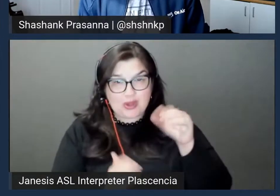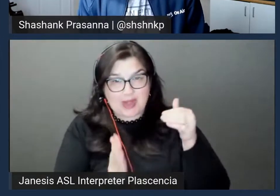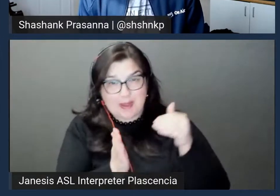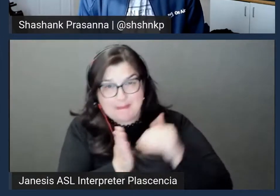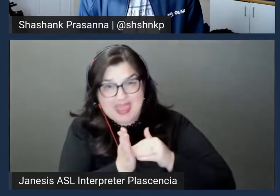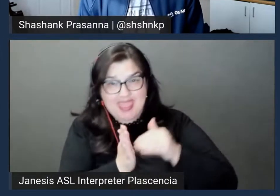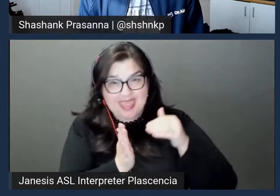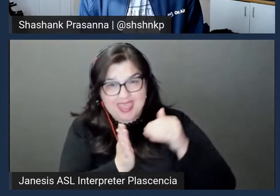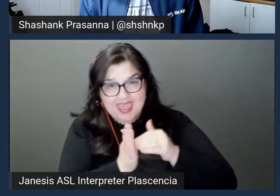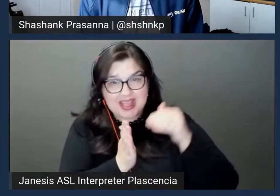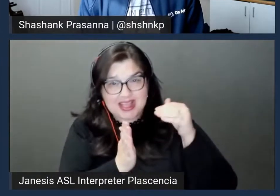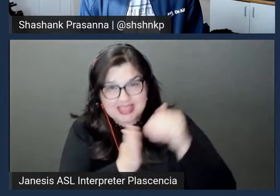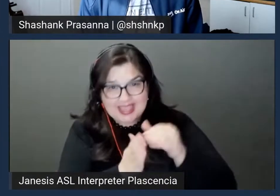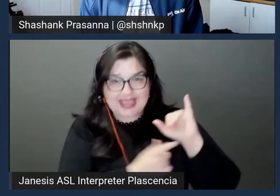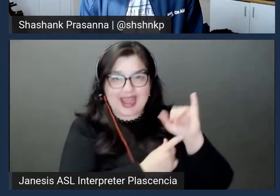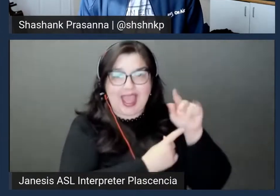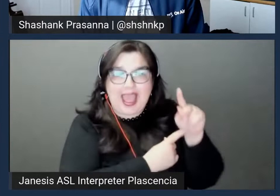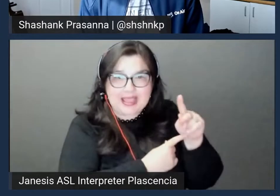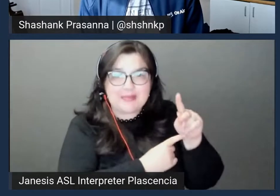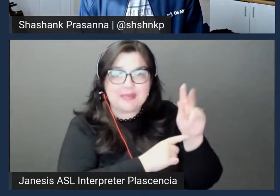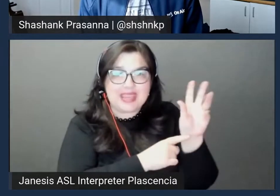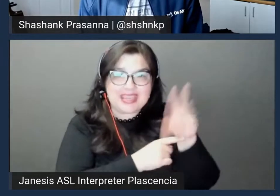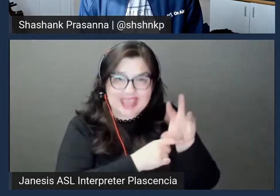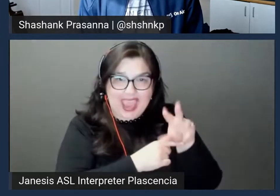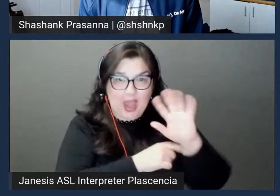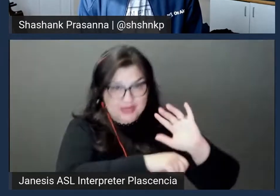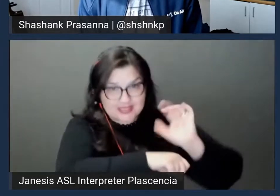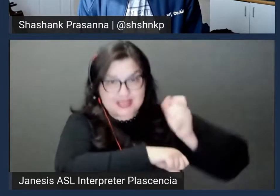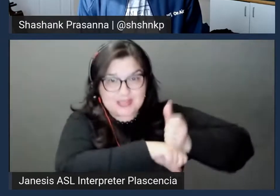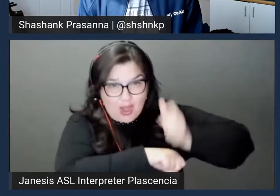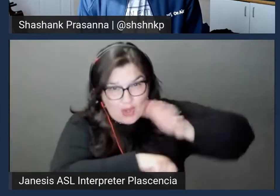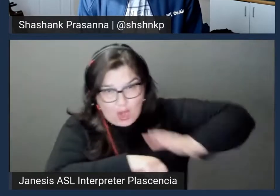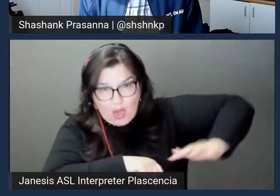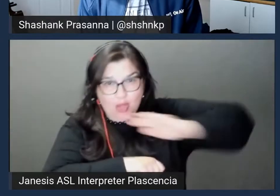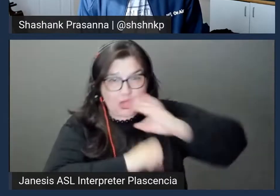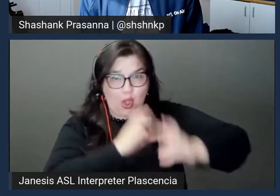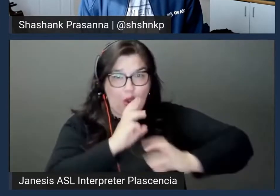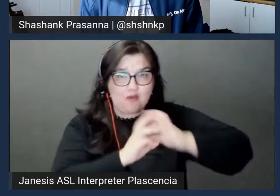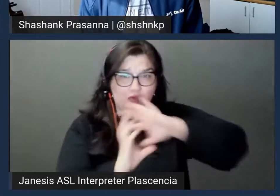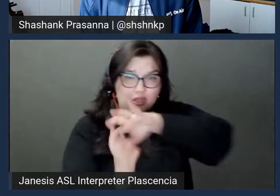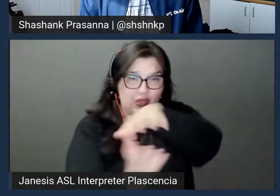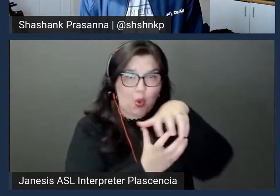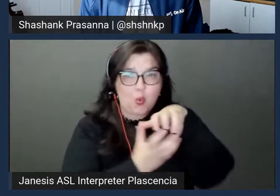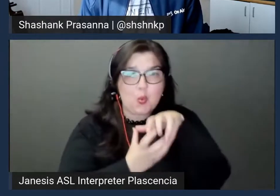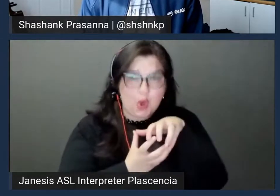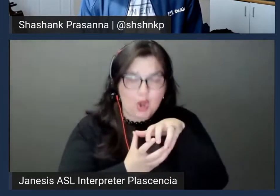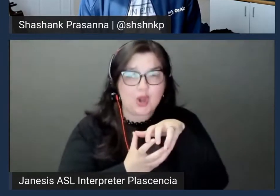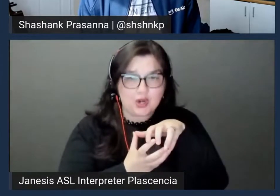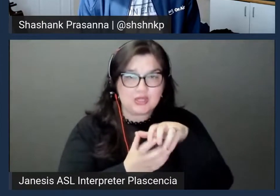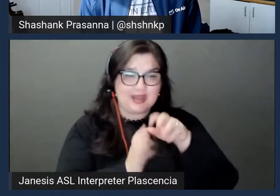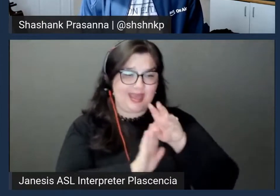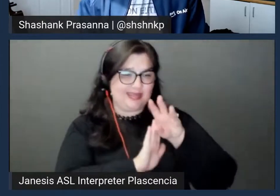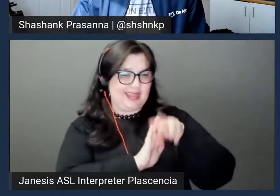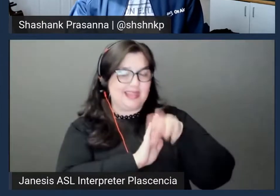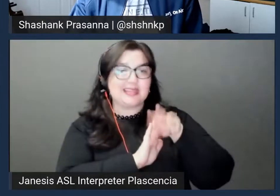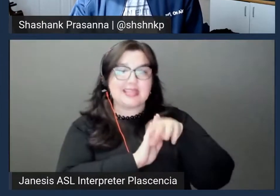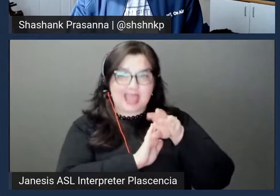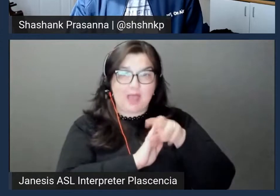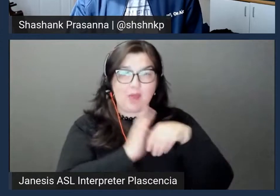that are installed in enterprise environments all over the world, and these cameras are generating thousands of petabytes of data every single day,